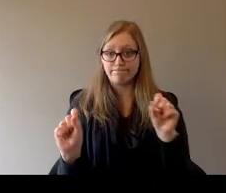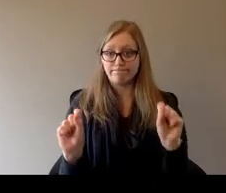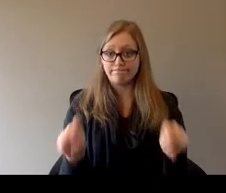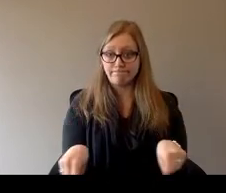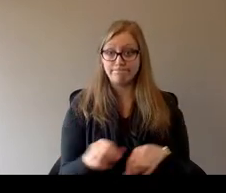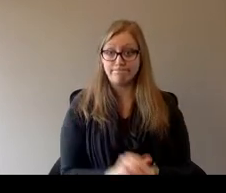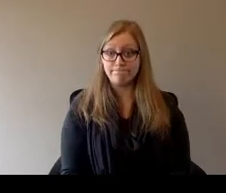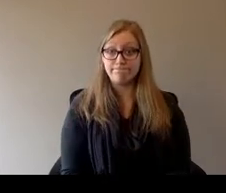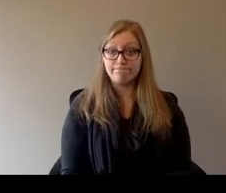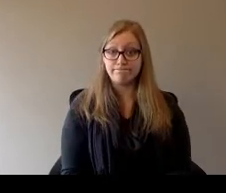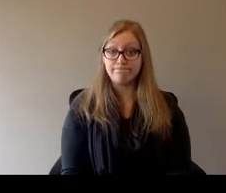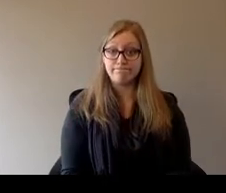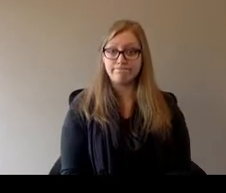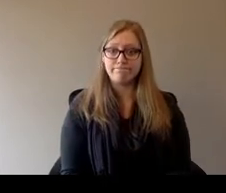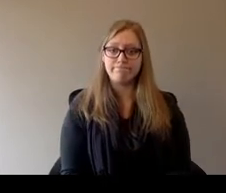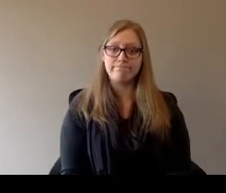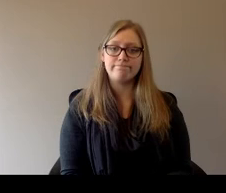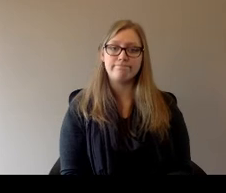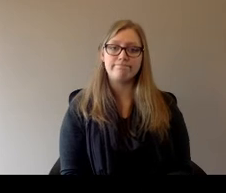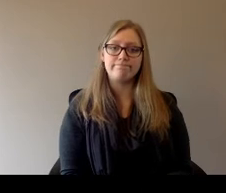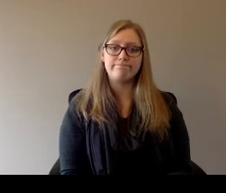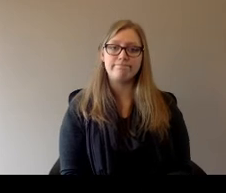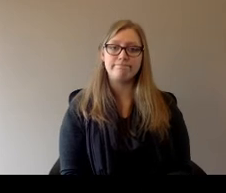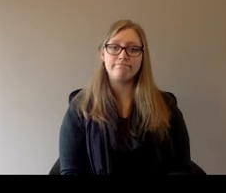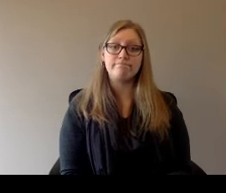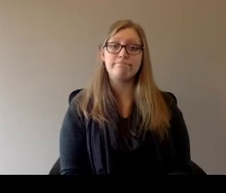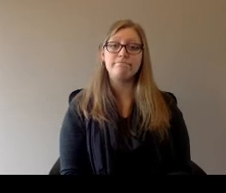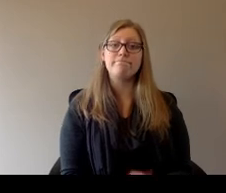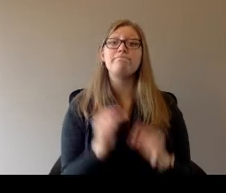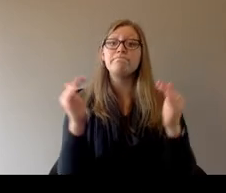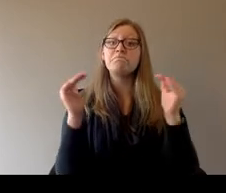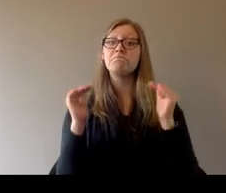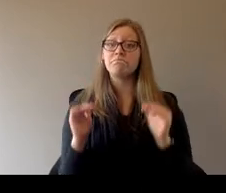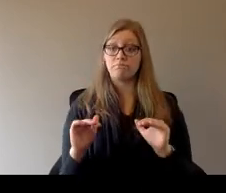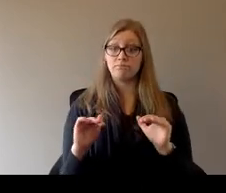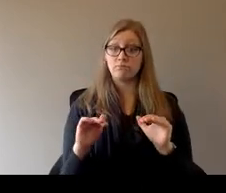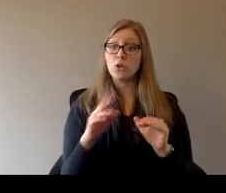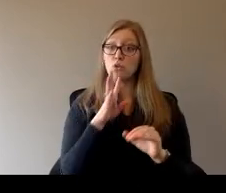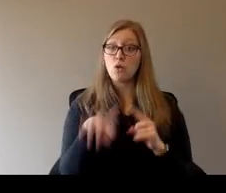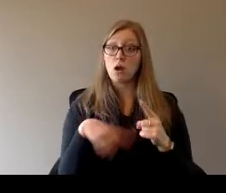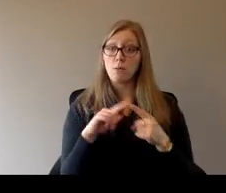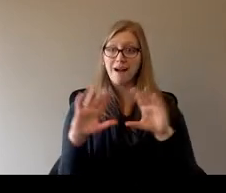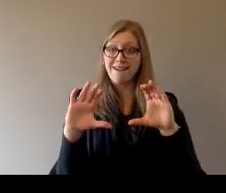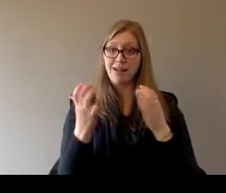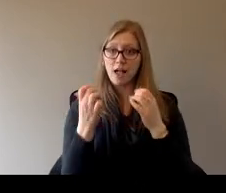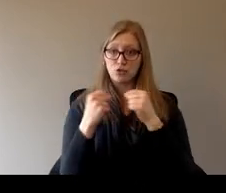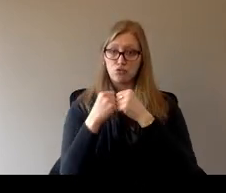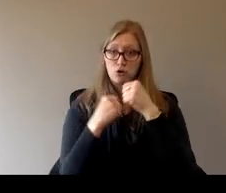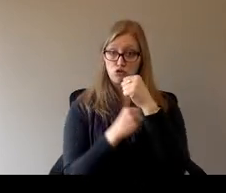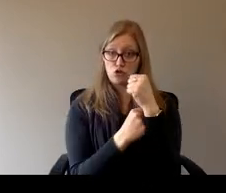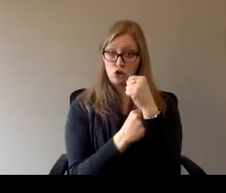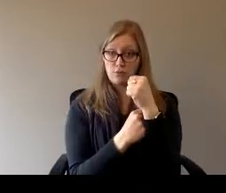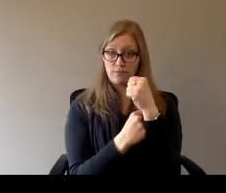Next up is class structure. So here's how English is going to work.